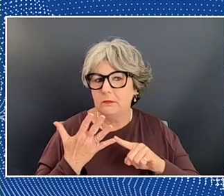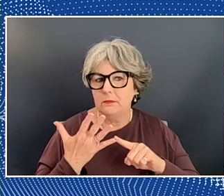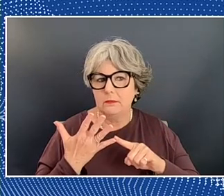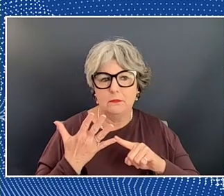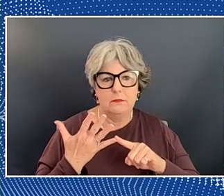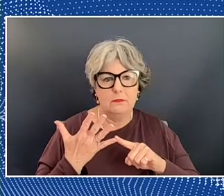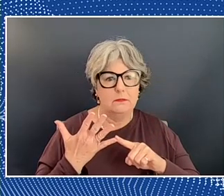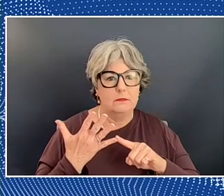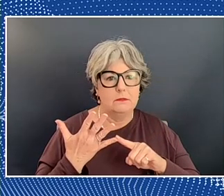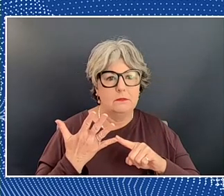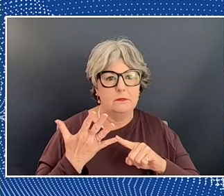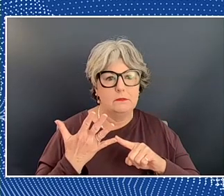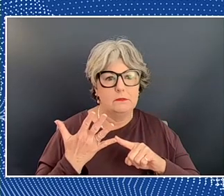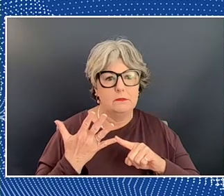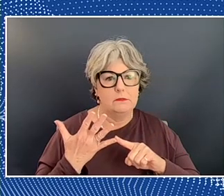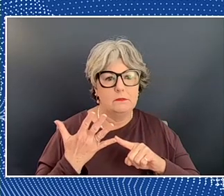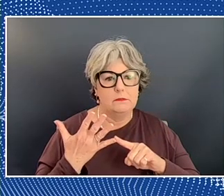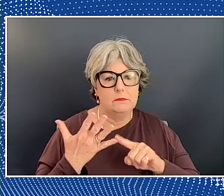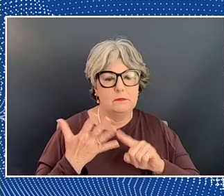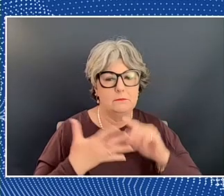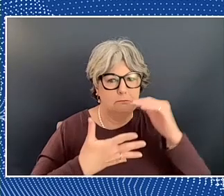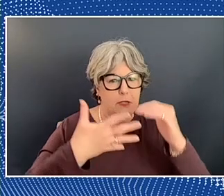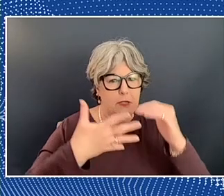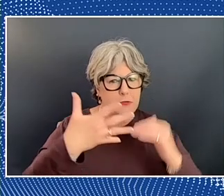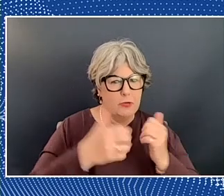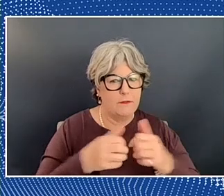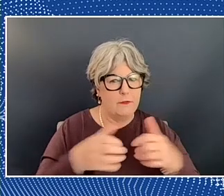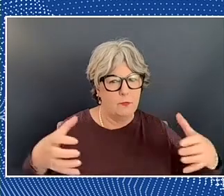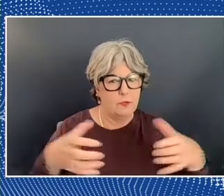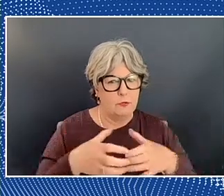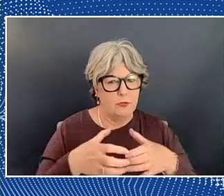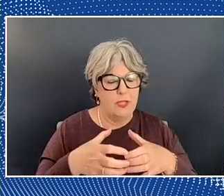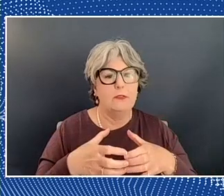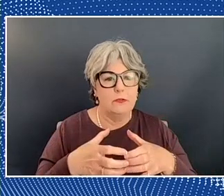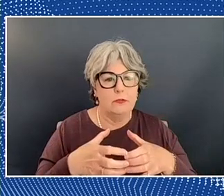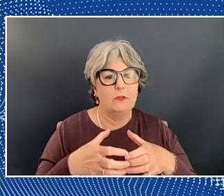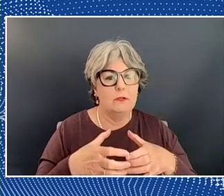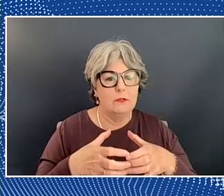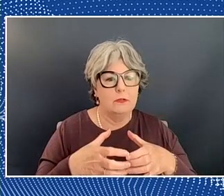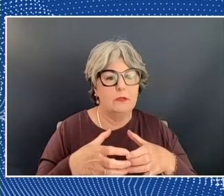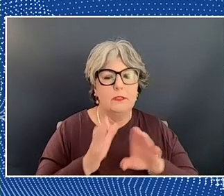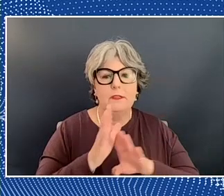Yeah. I just want to make sure we have everyone in terms of creating that caucus. Thank you, Tamy.